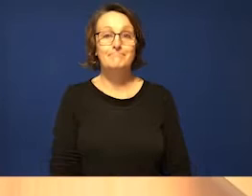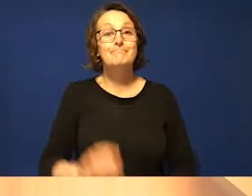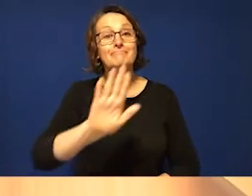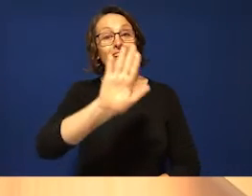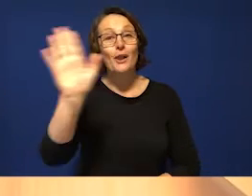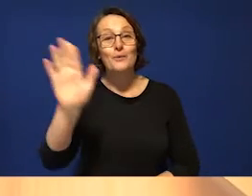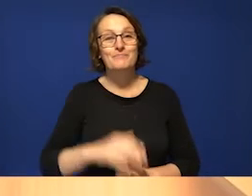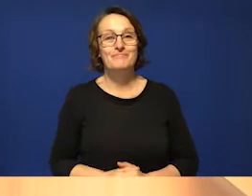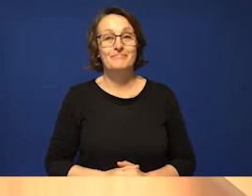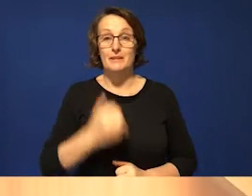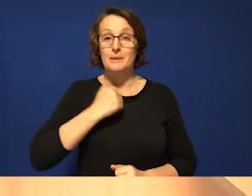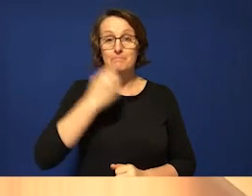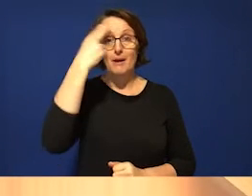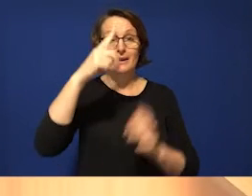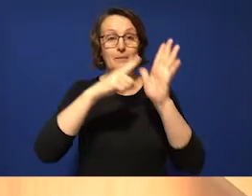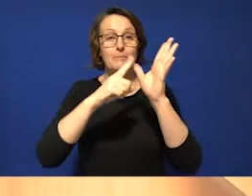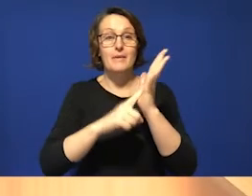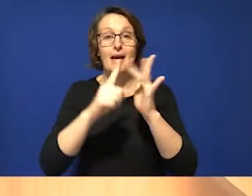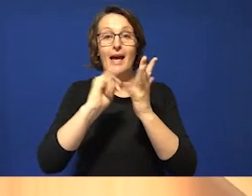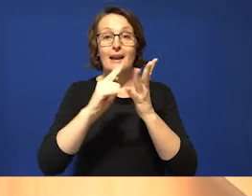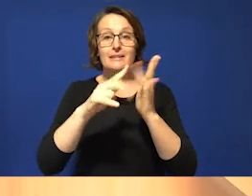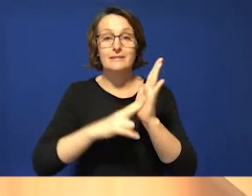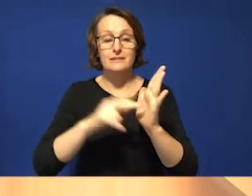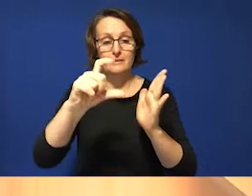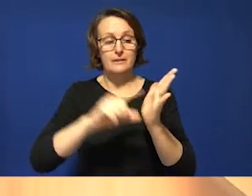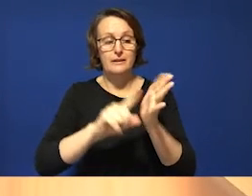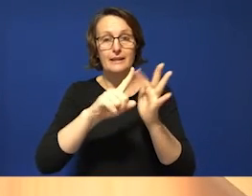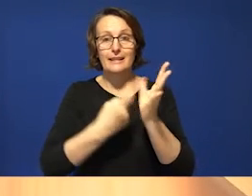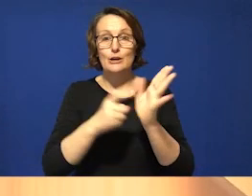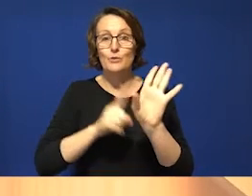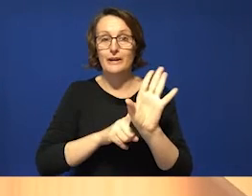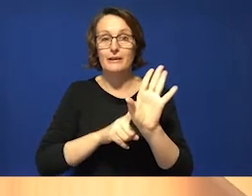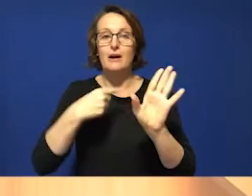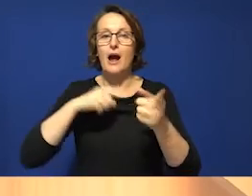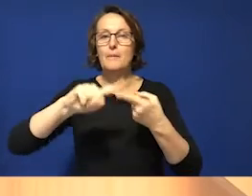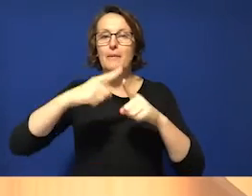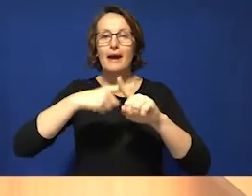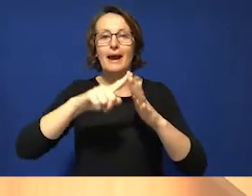Hello. My name's Alison Cleary and I'm the Executive Director of Open House Melbourne.